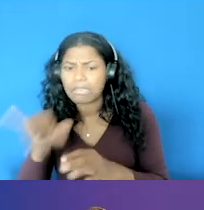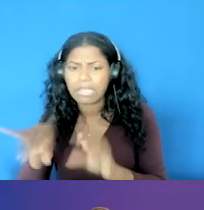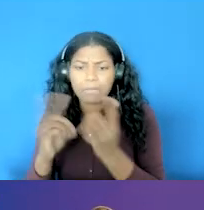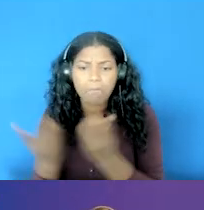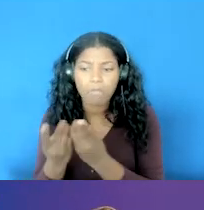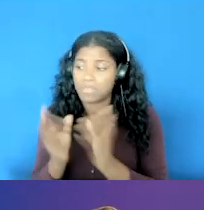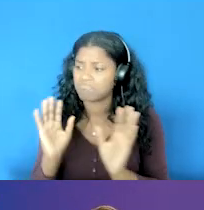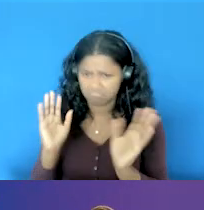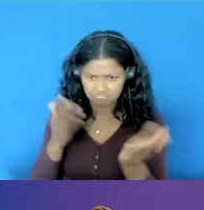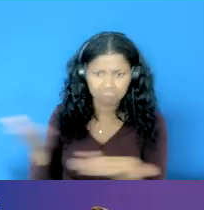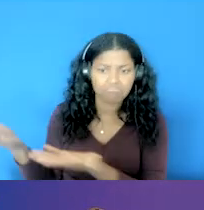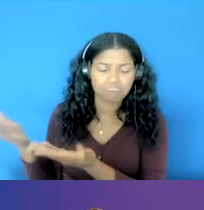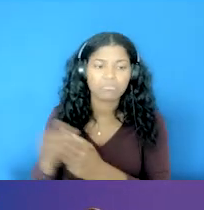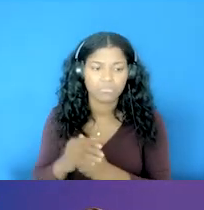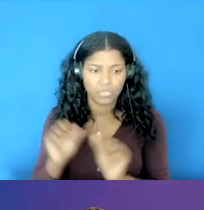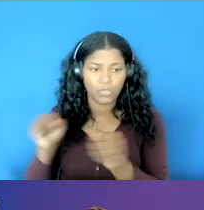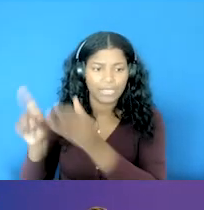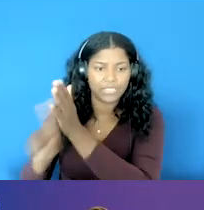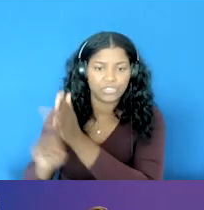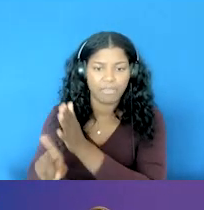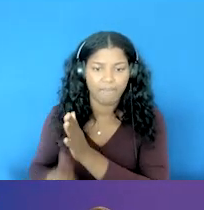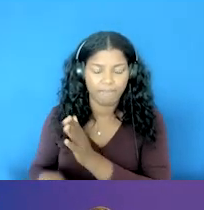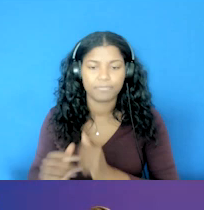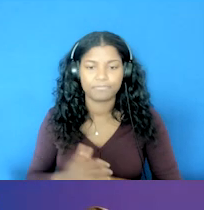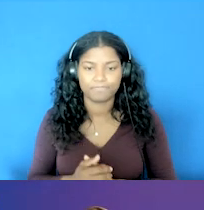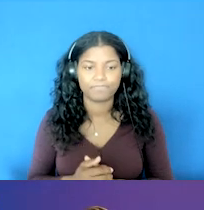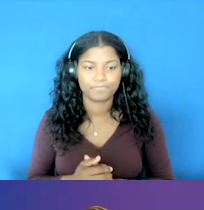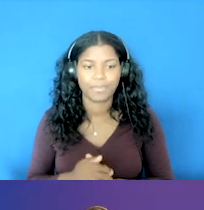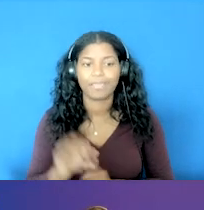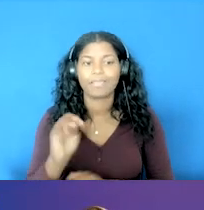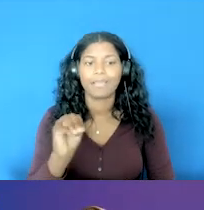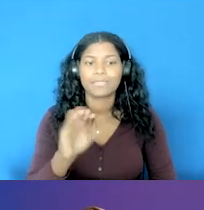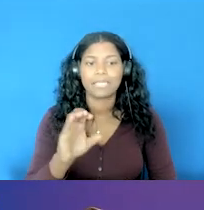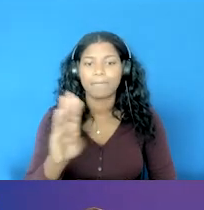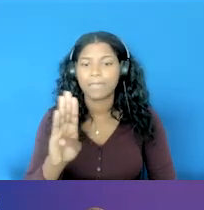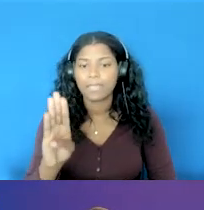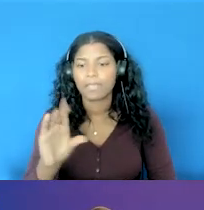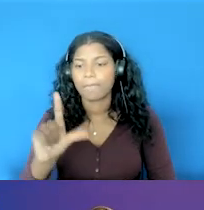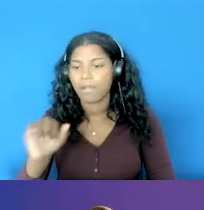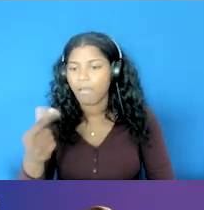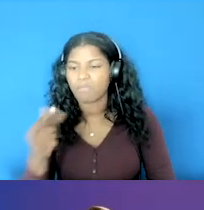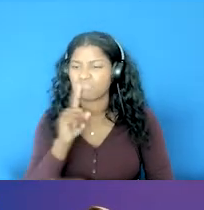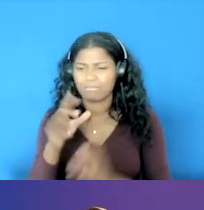check out the molecular and cellular biology, the MCB blog and others because you'll find lots of information there.